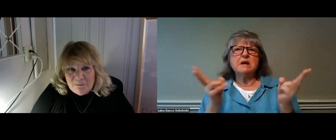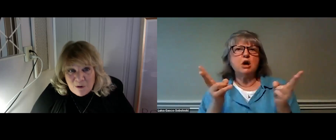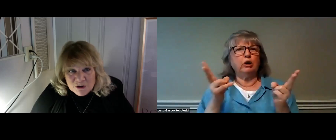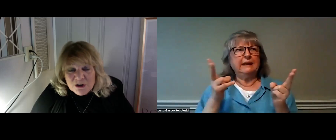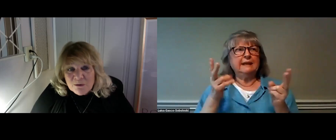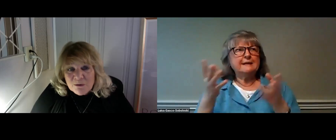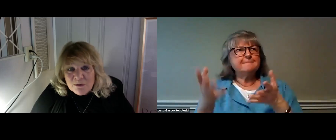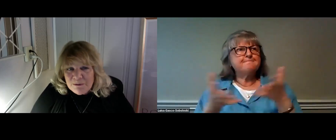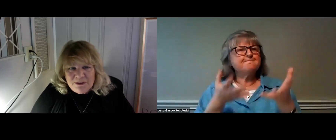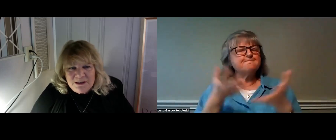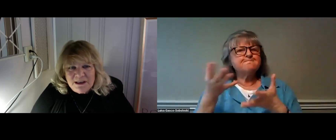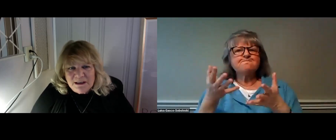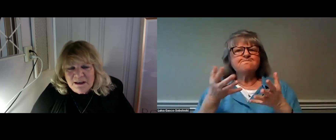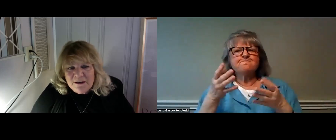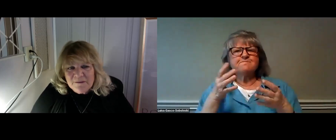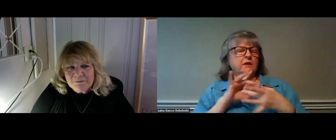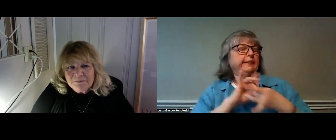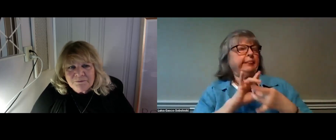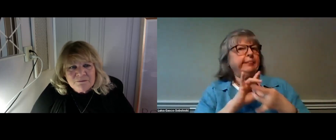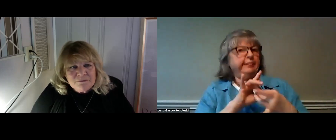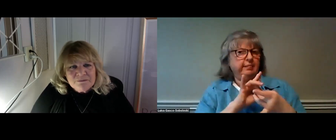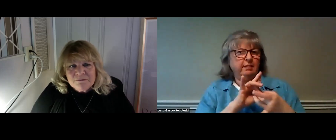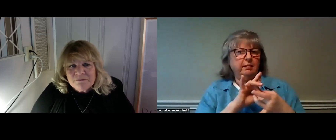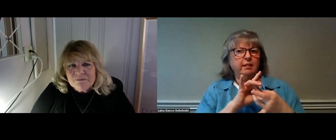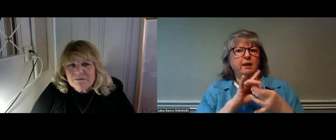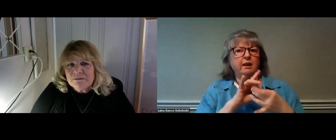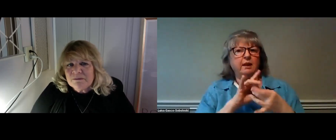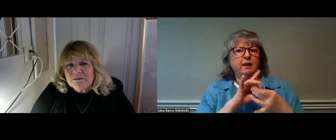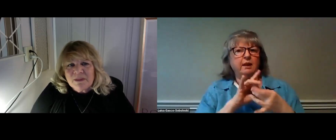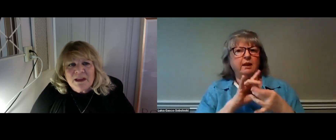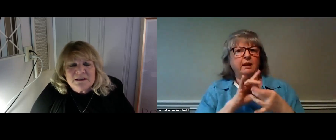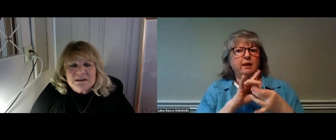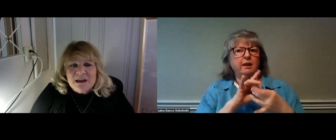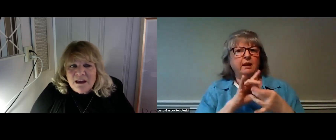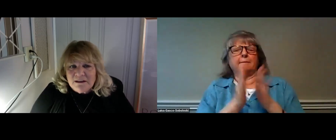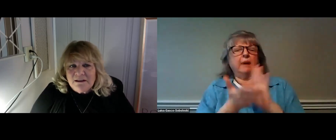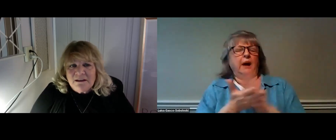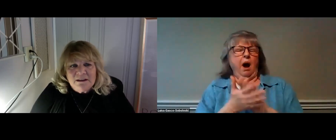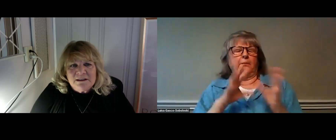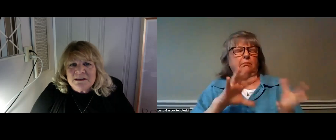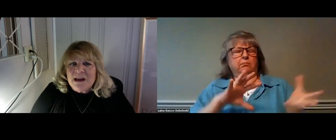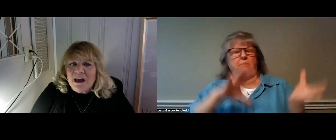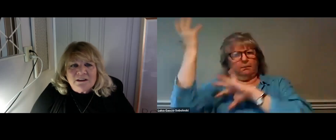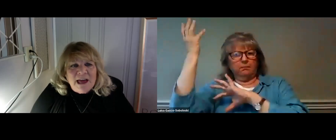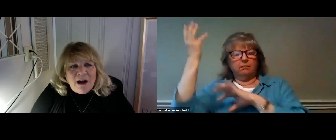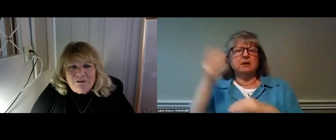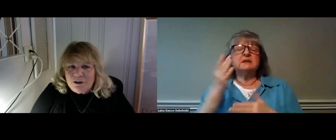emotional when people are sick. It does not allow for good